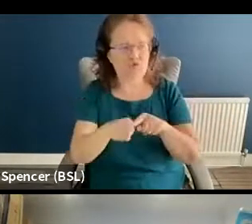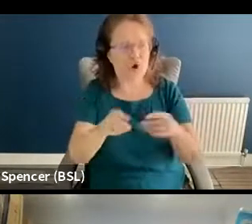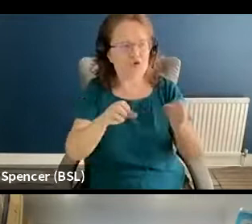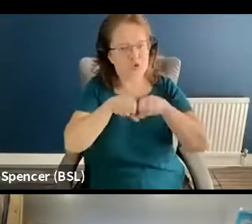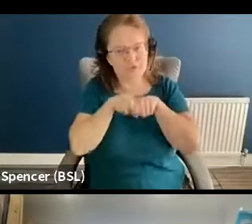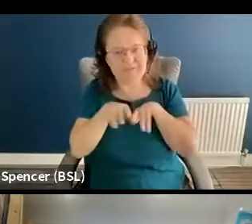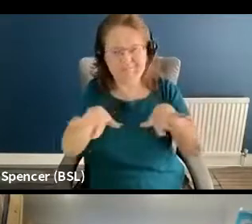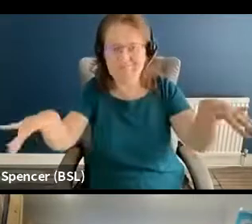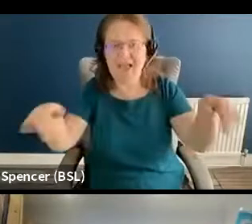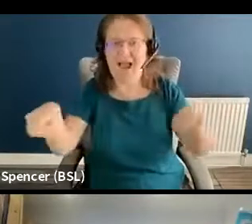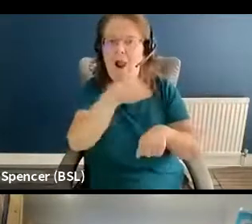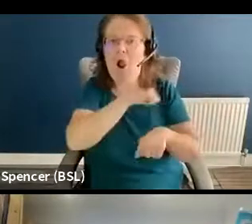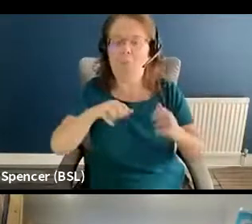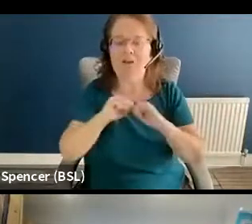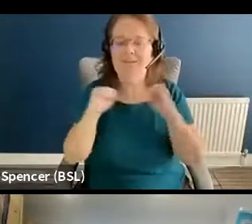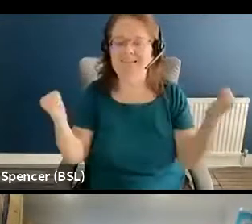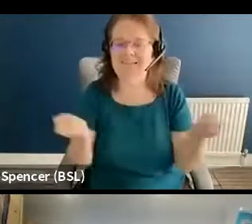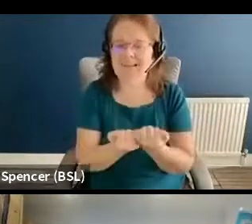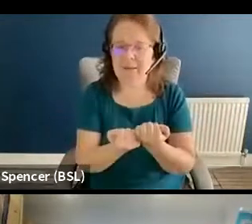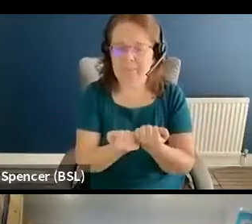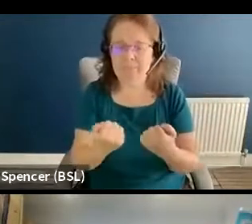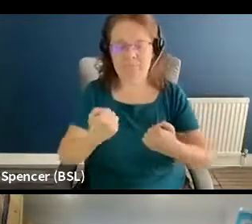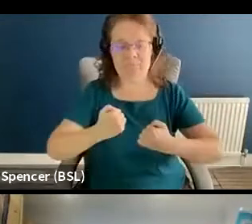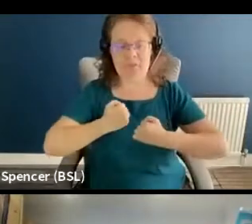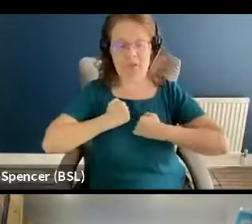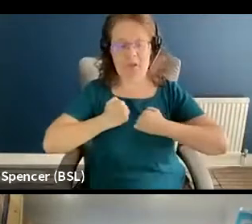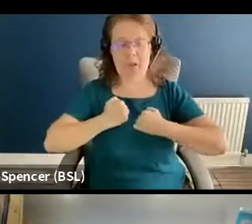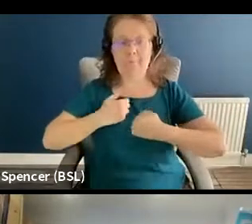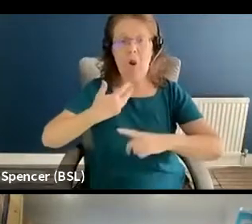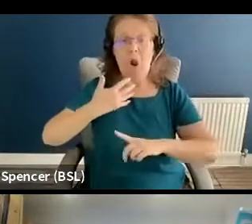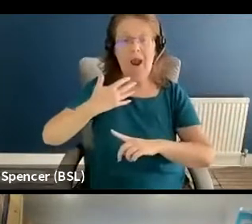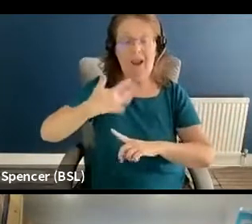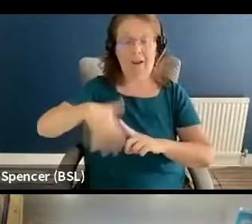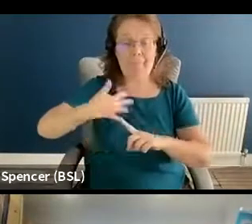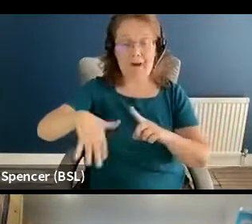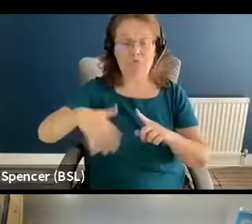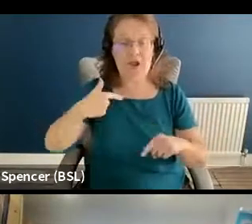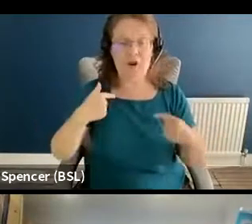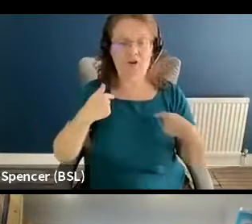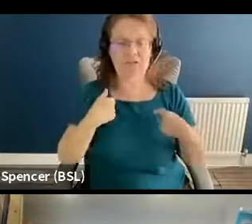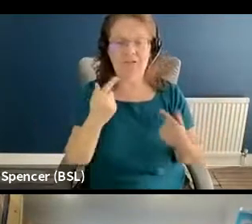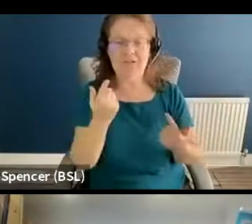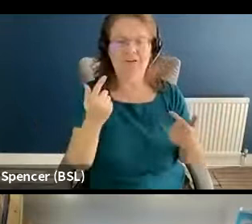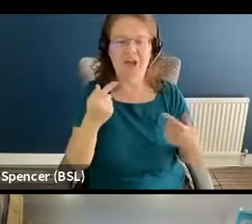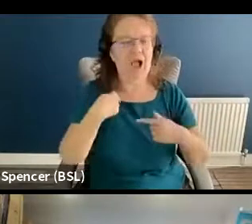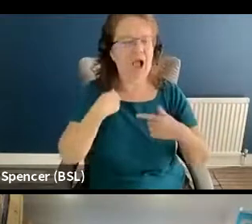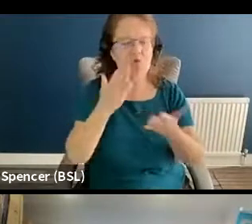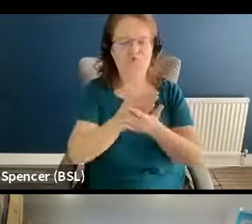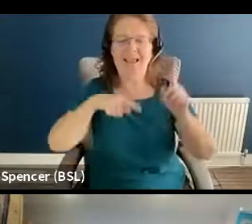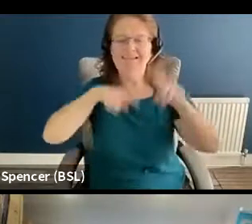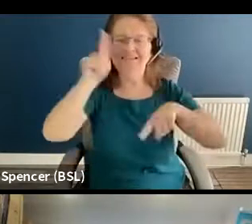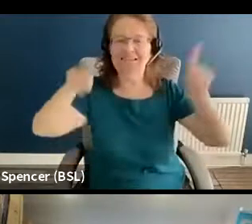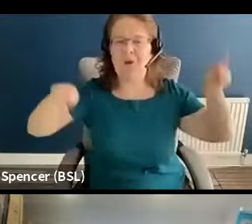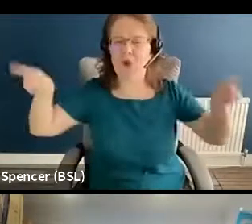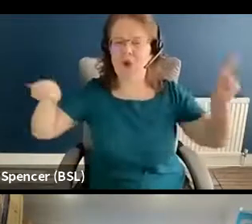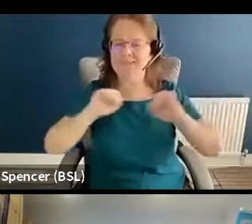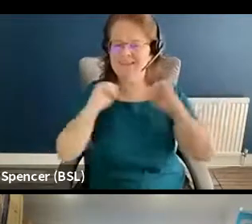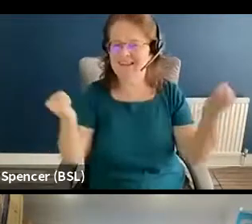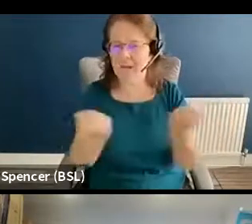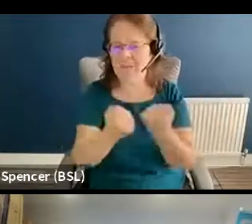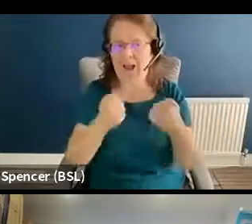because with my background and our very, very diverse team of the company this is something